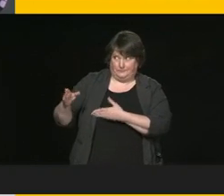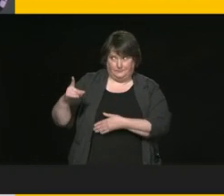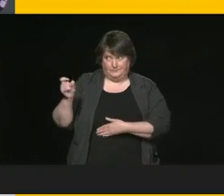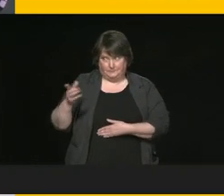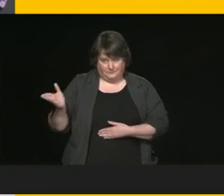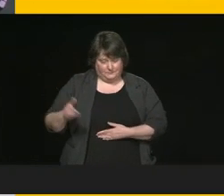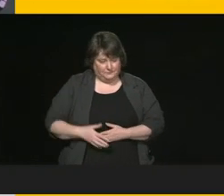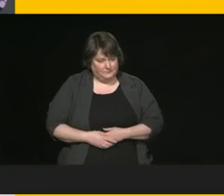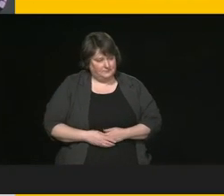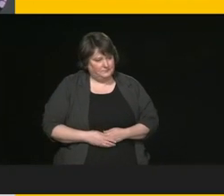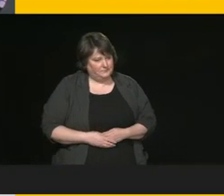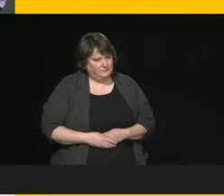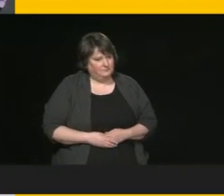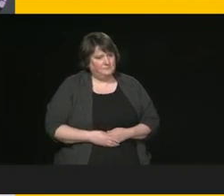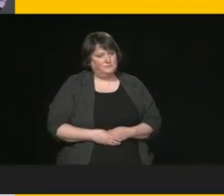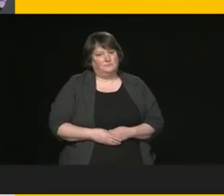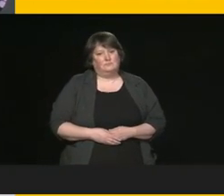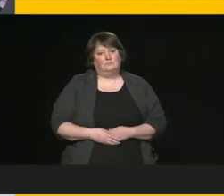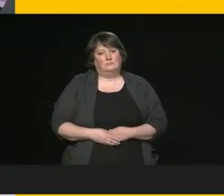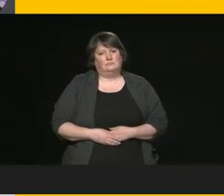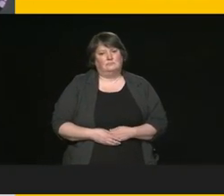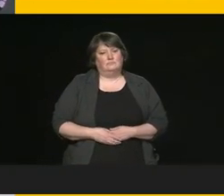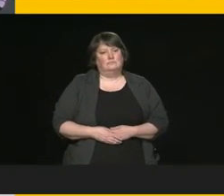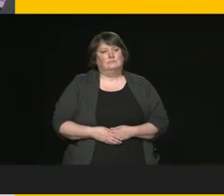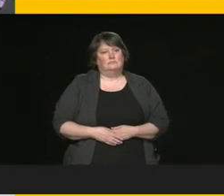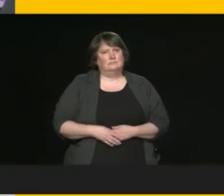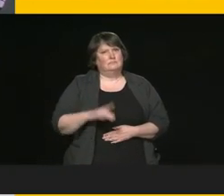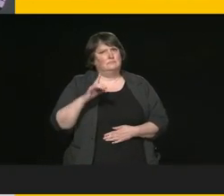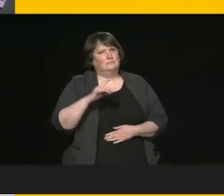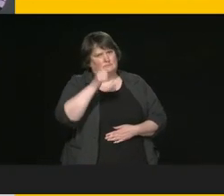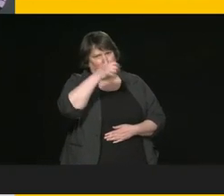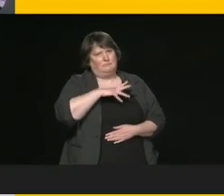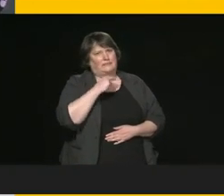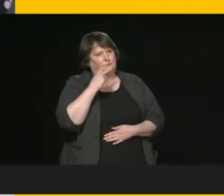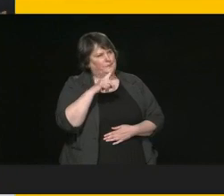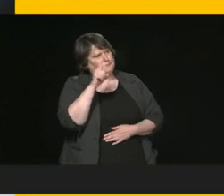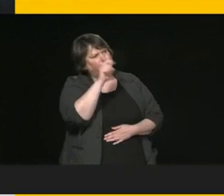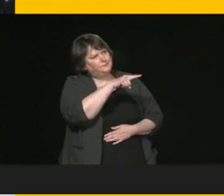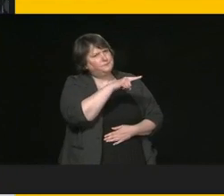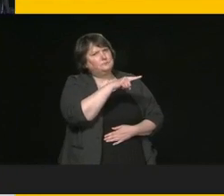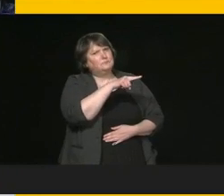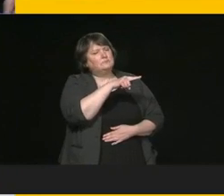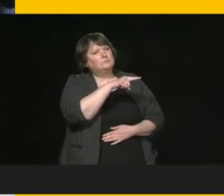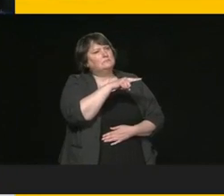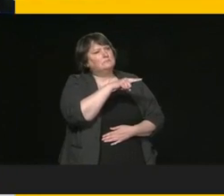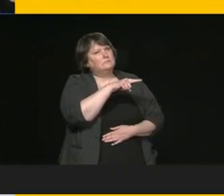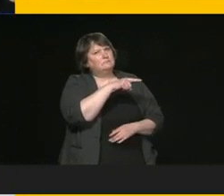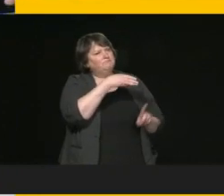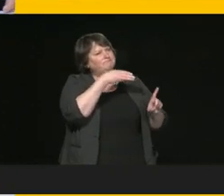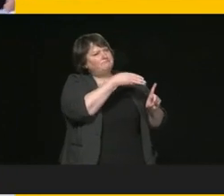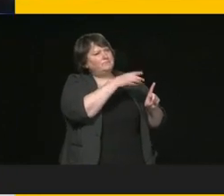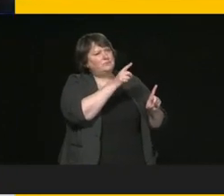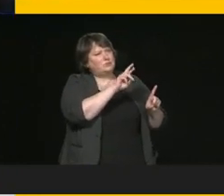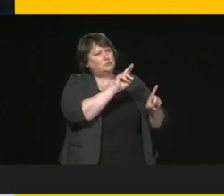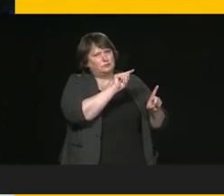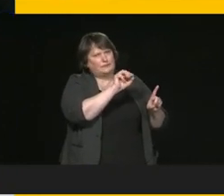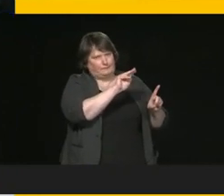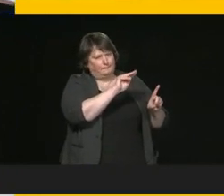PRESS.